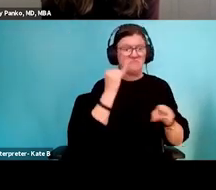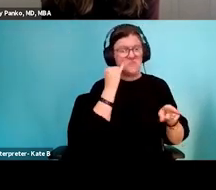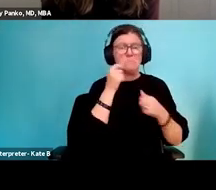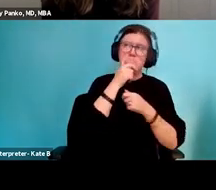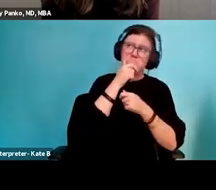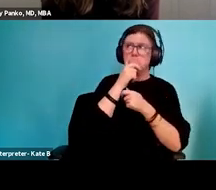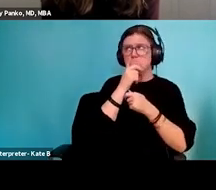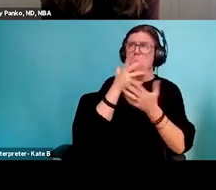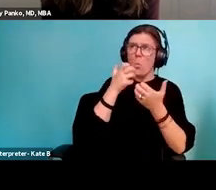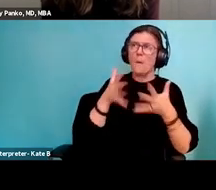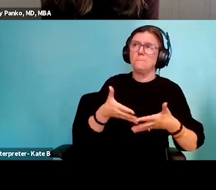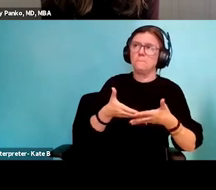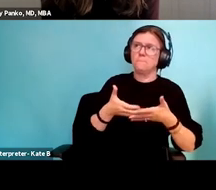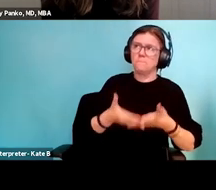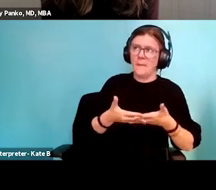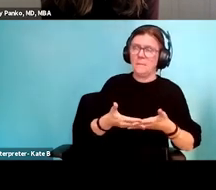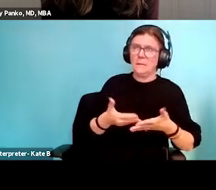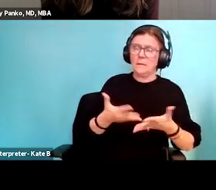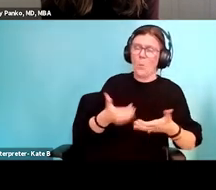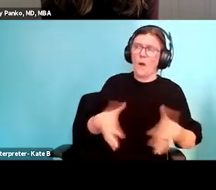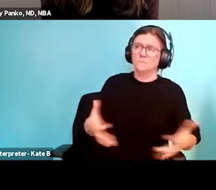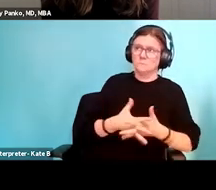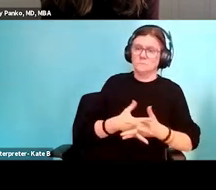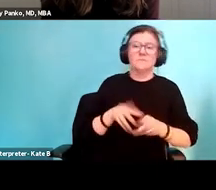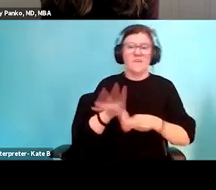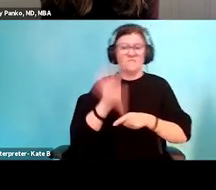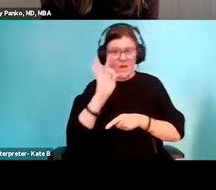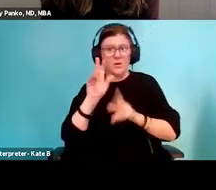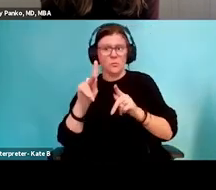try to find somebody first of all to have that conversation with. What would the pregnancy